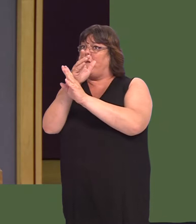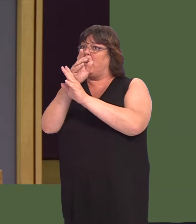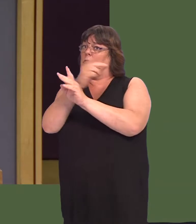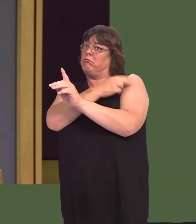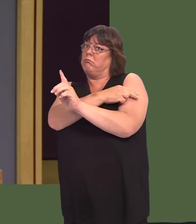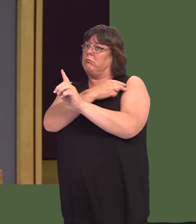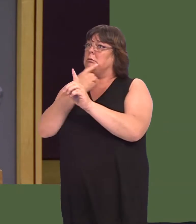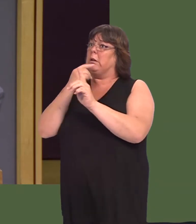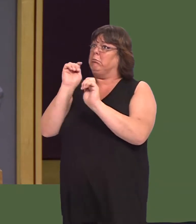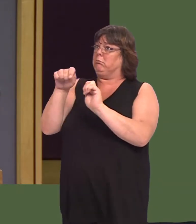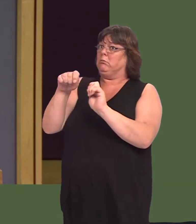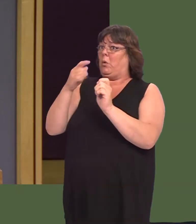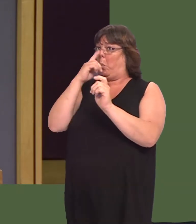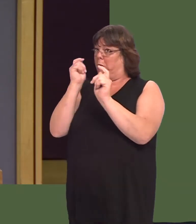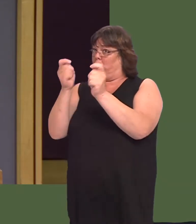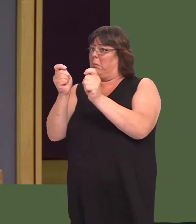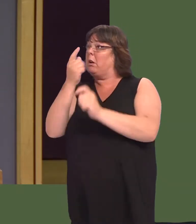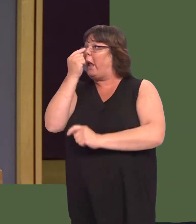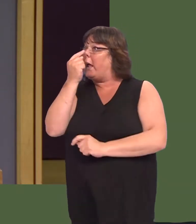information now that her cancer is capable of being treated.